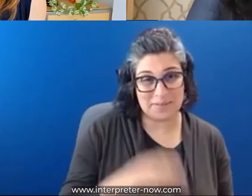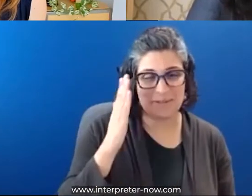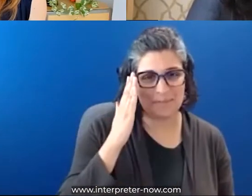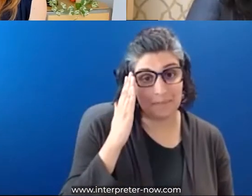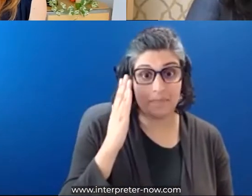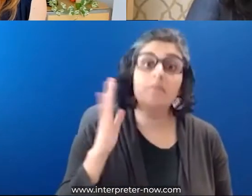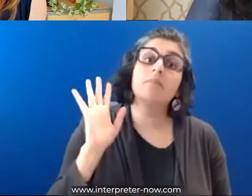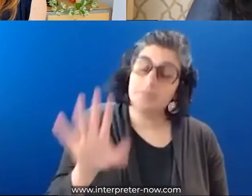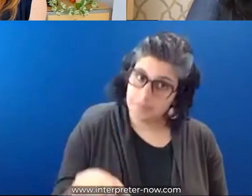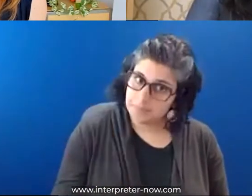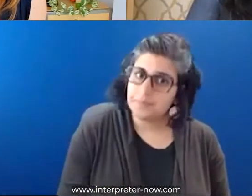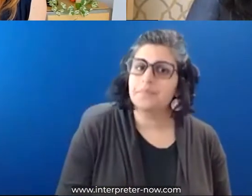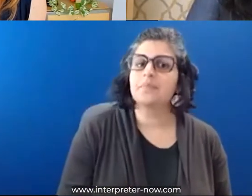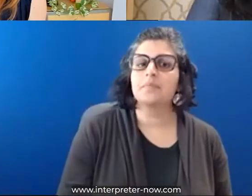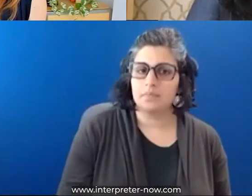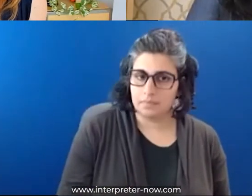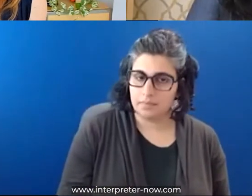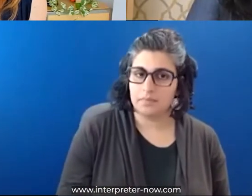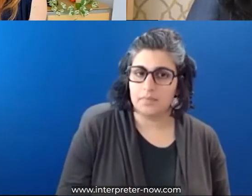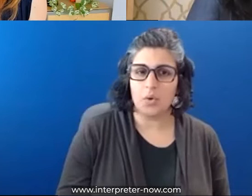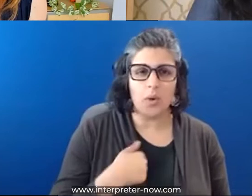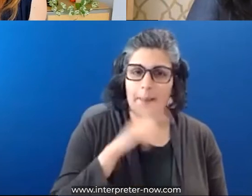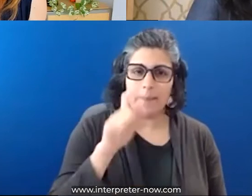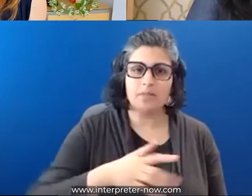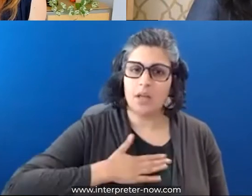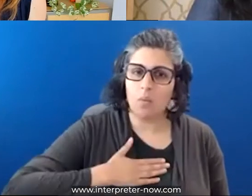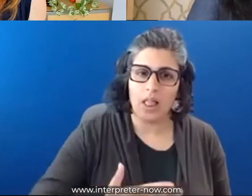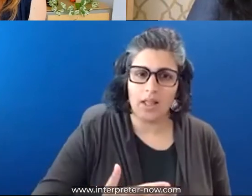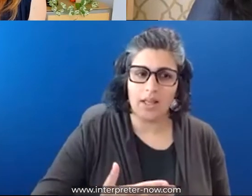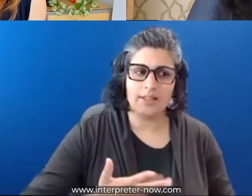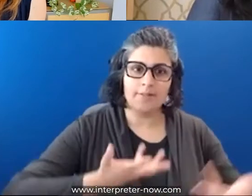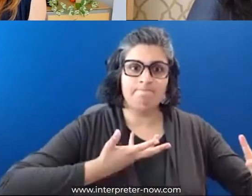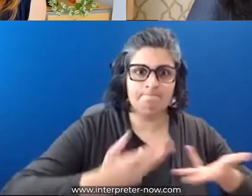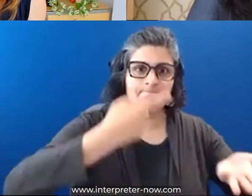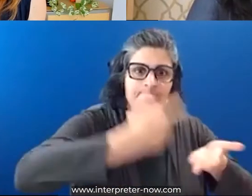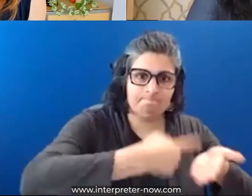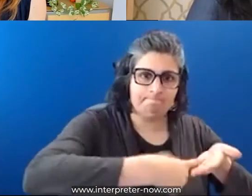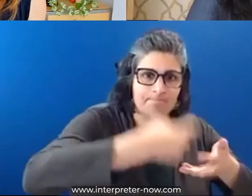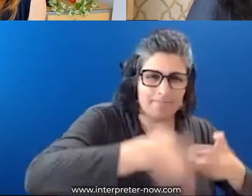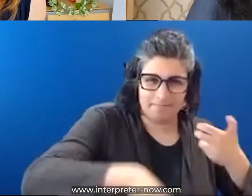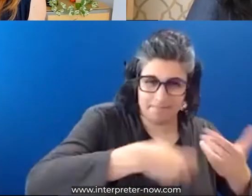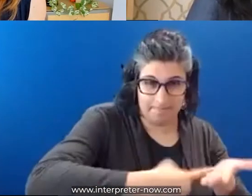That being said, I think we have to be willing to have those hard conversations.